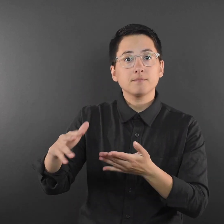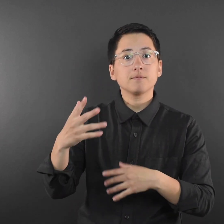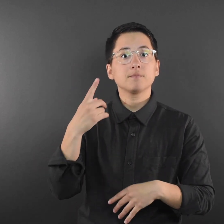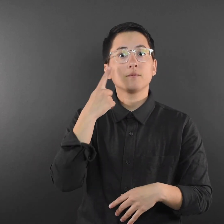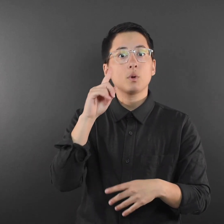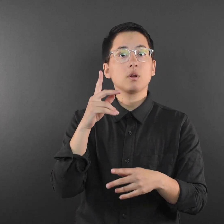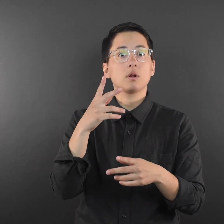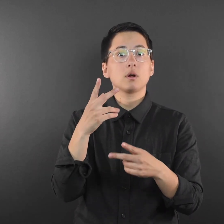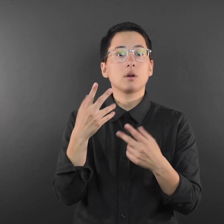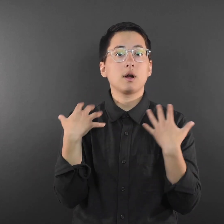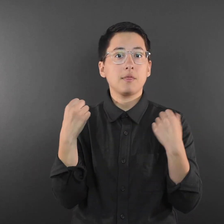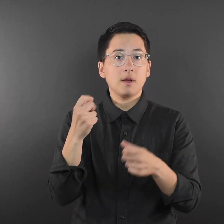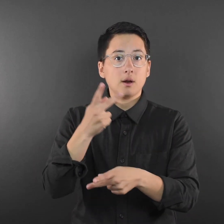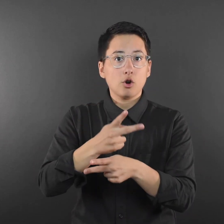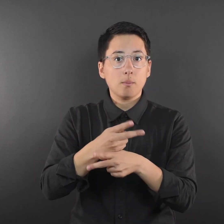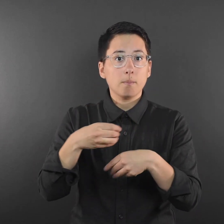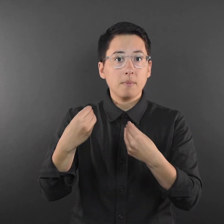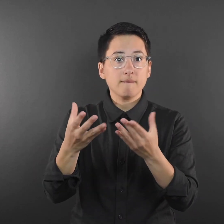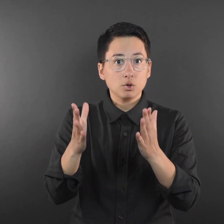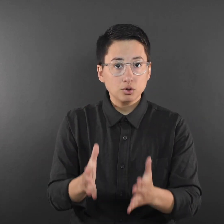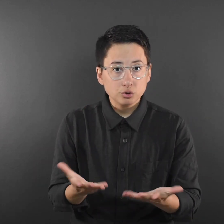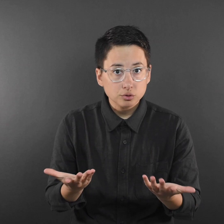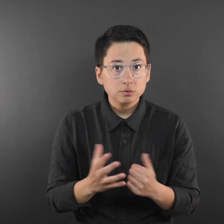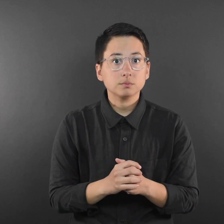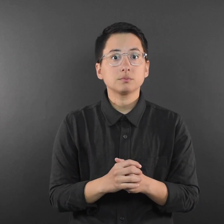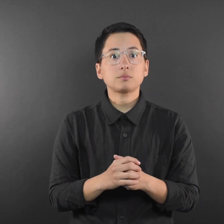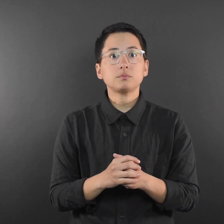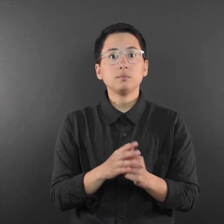career exploration initiatives for new and dislocated workers,